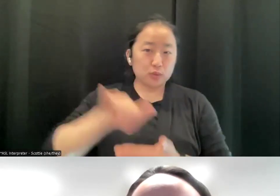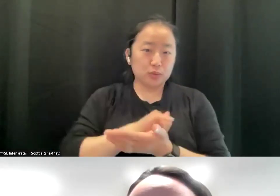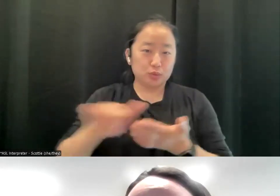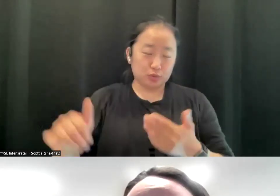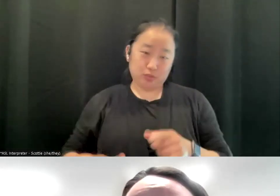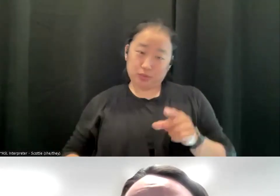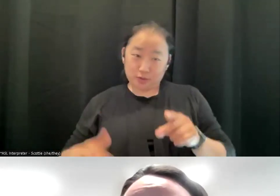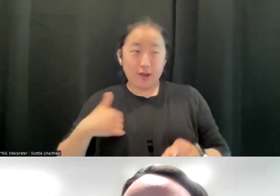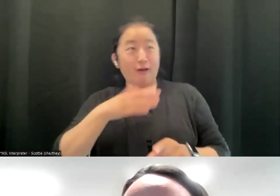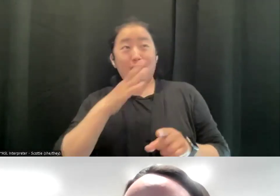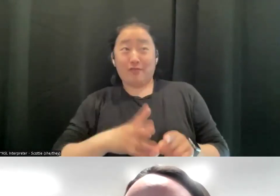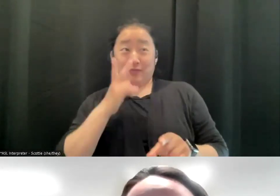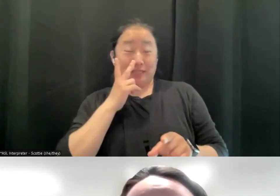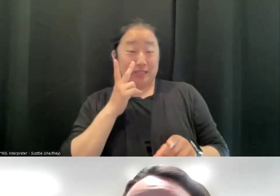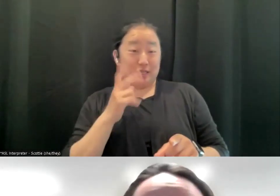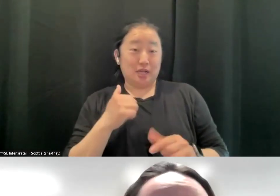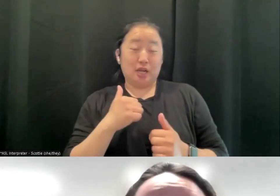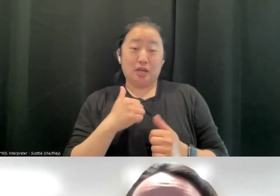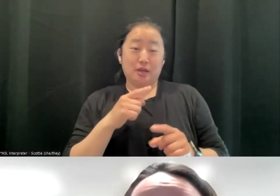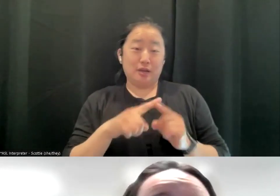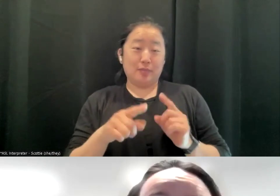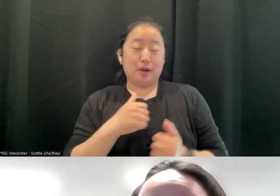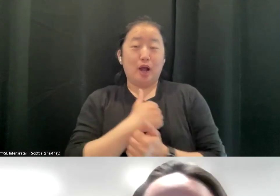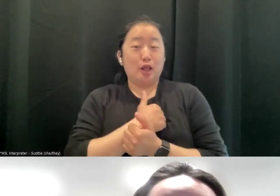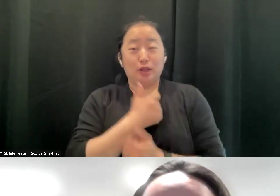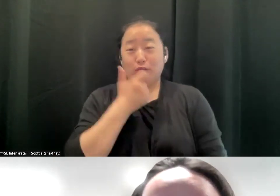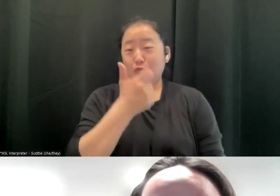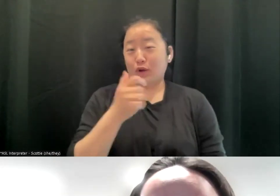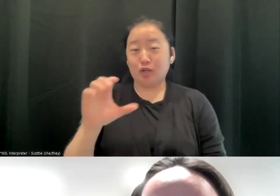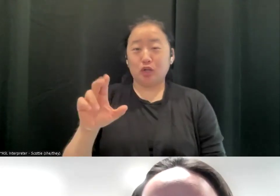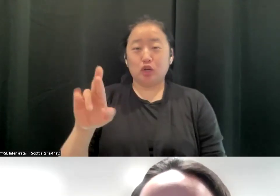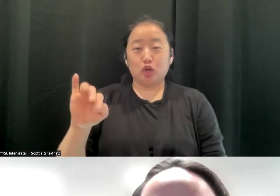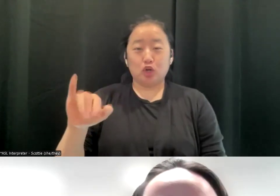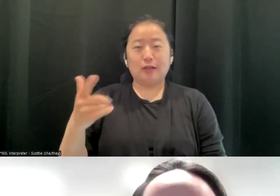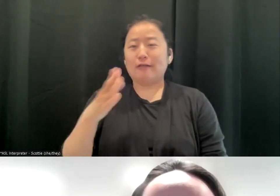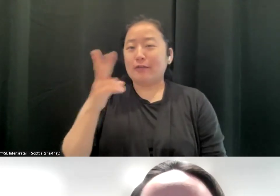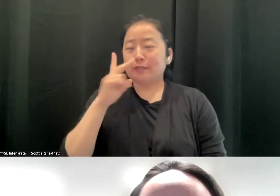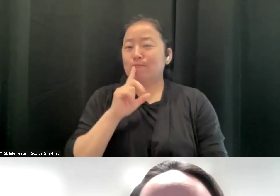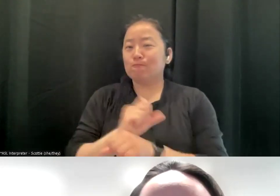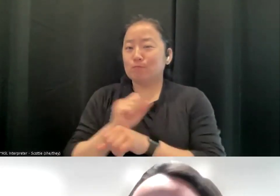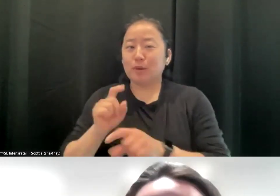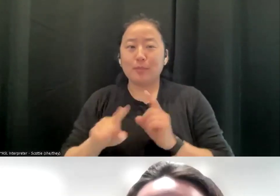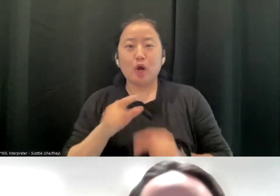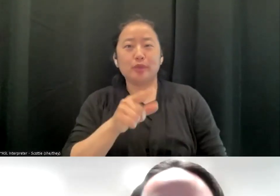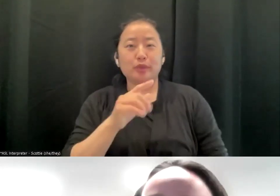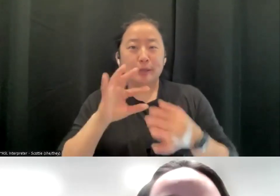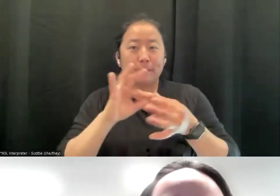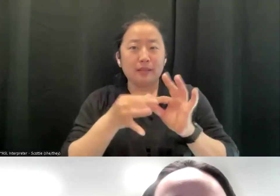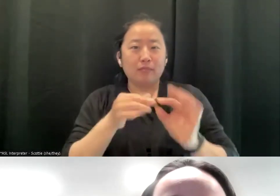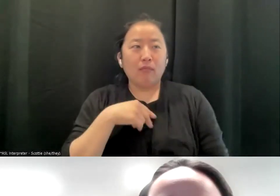Melinda: I've never seen it. I love watching curling. I've never seen it live, but watching it on the Olympics, that's where I go too, like,